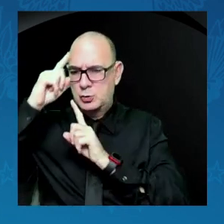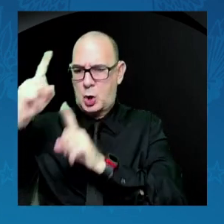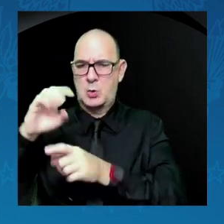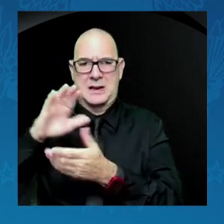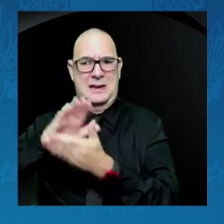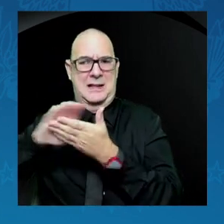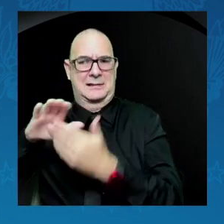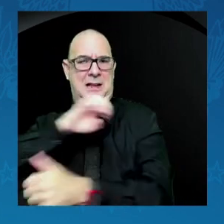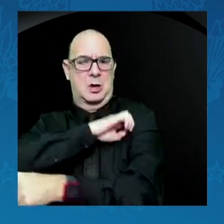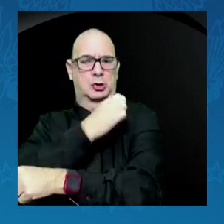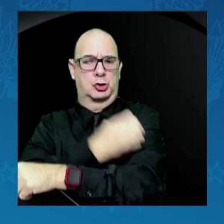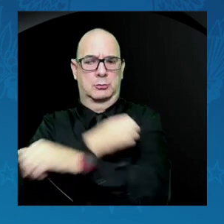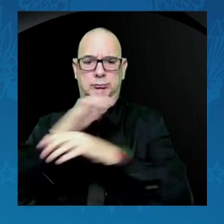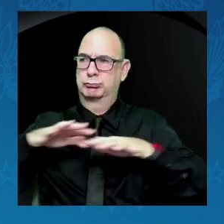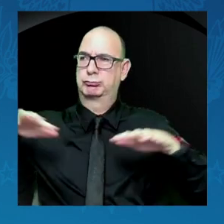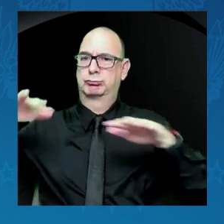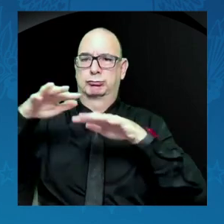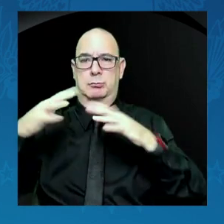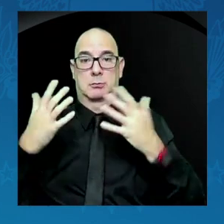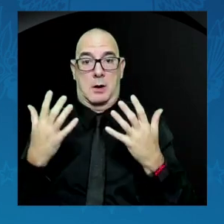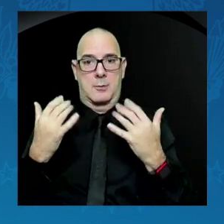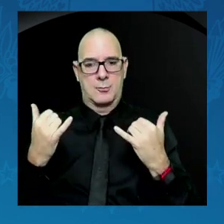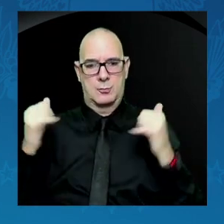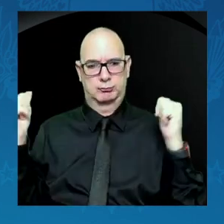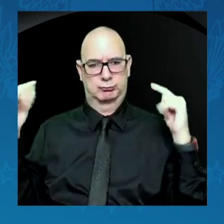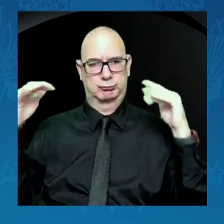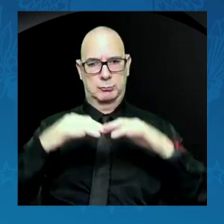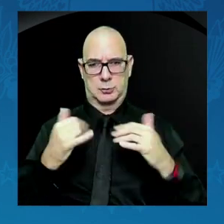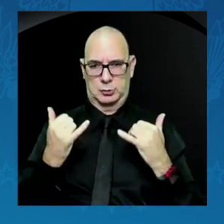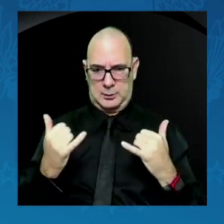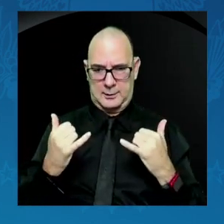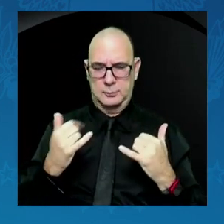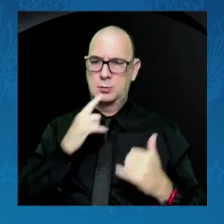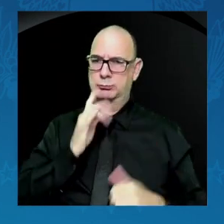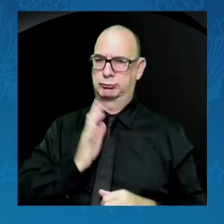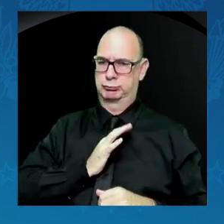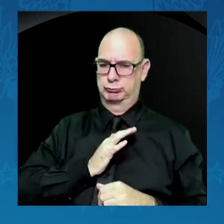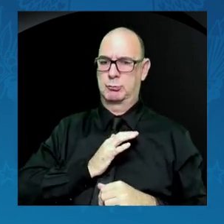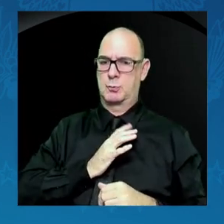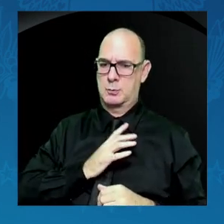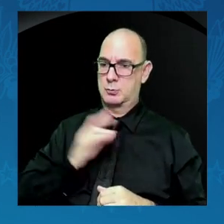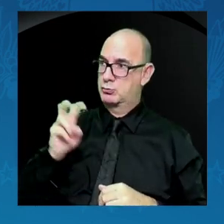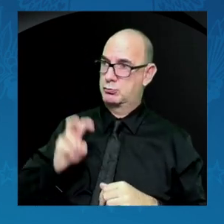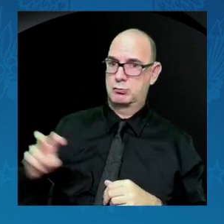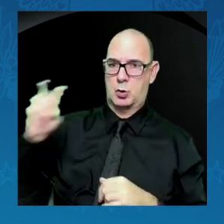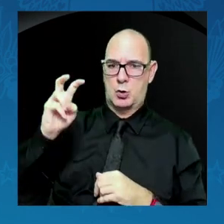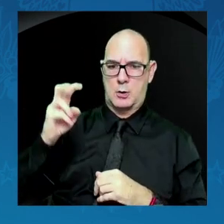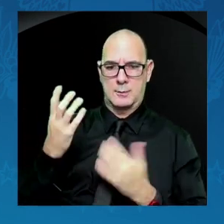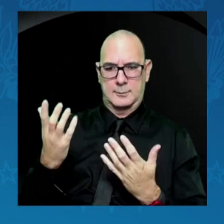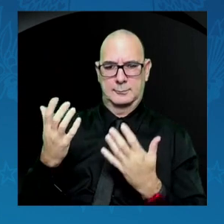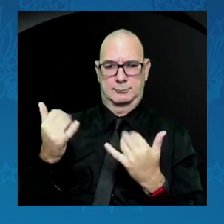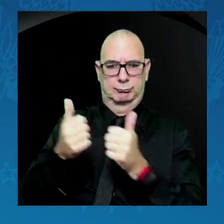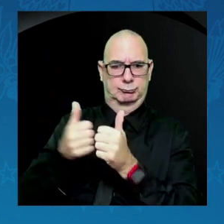We just had a terrific tour with the leader of Goddard, Dennis Andrew, and I want to thank him for his leadership.